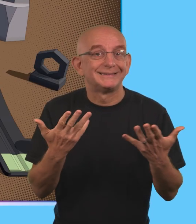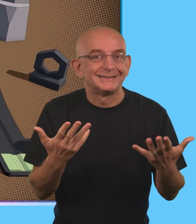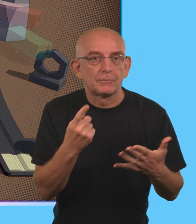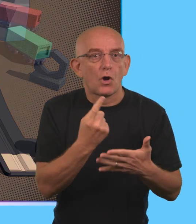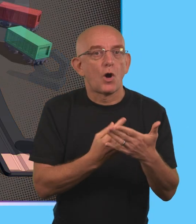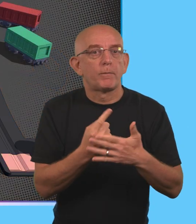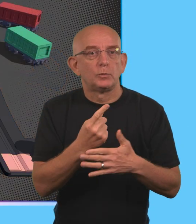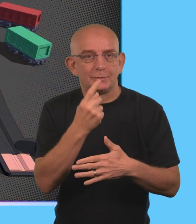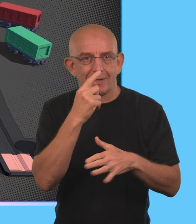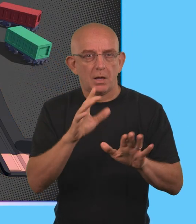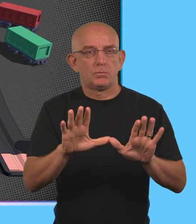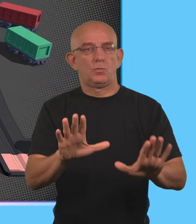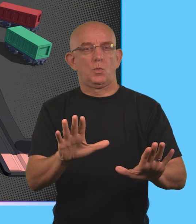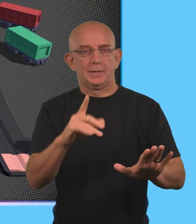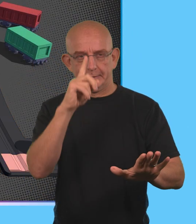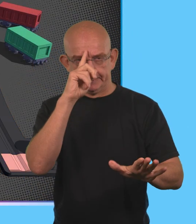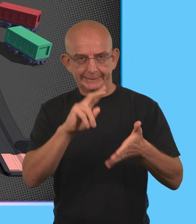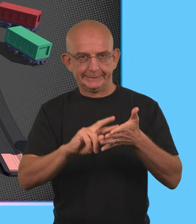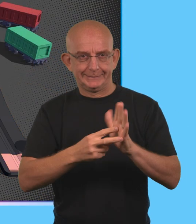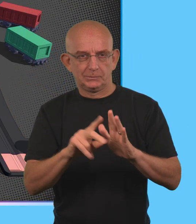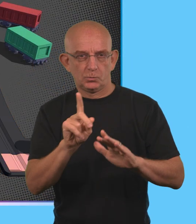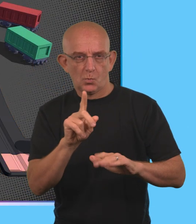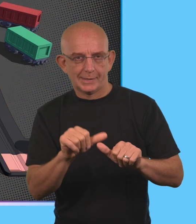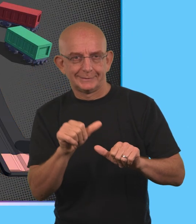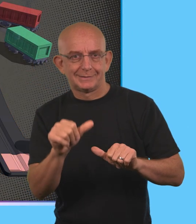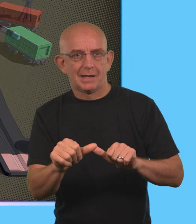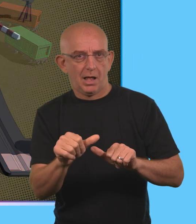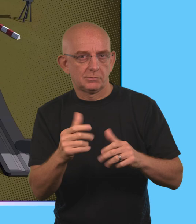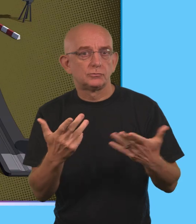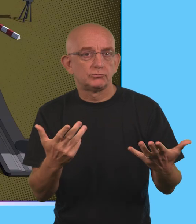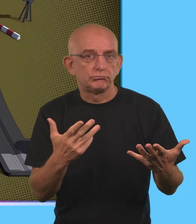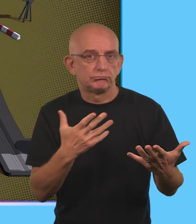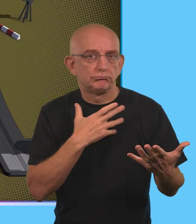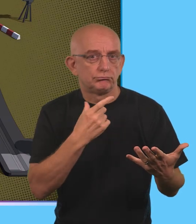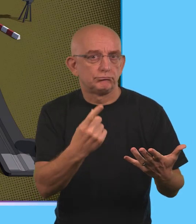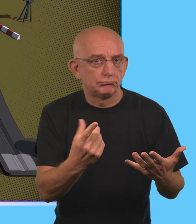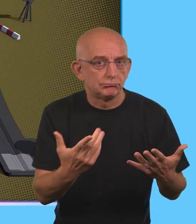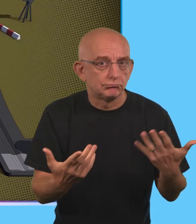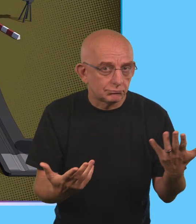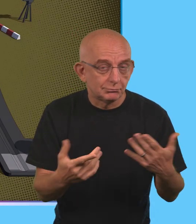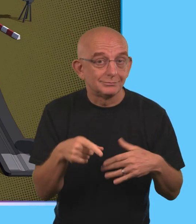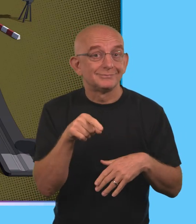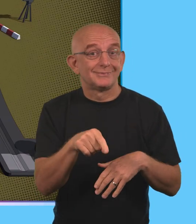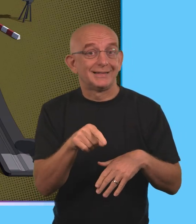However, there are always opportunities to pause and plan your next move.